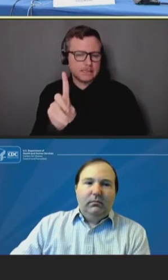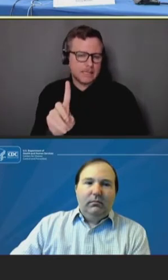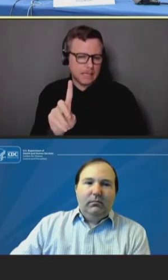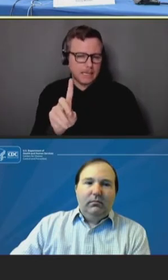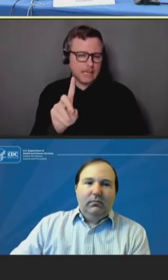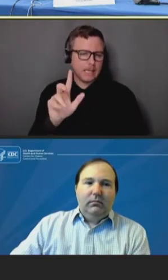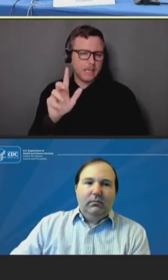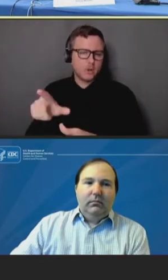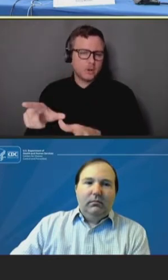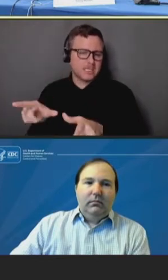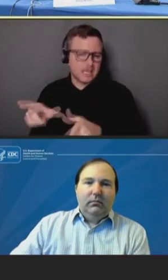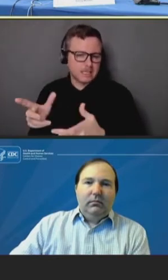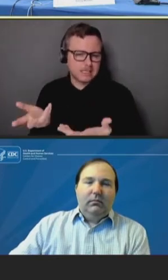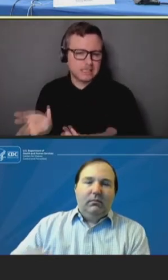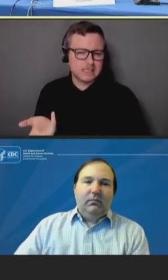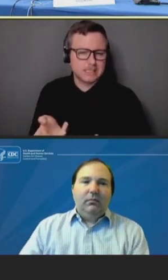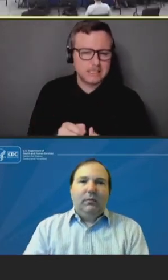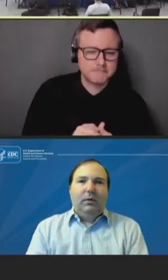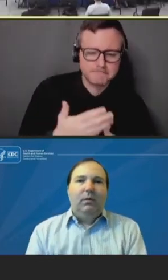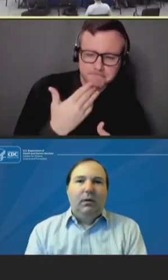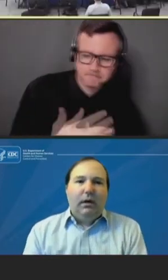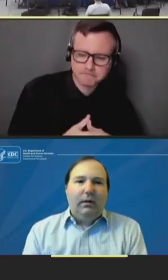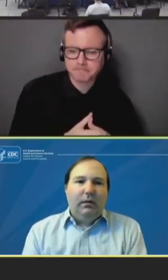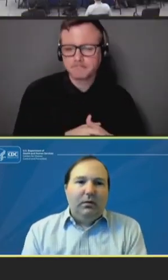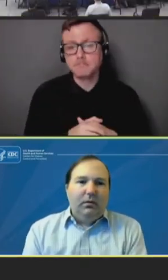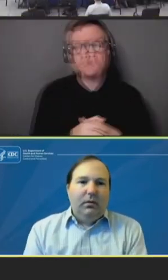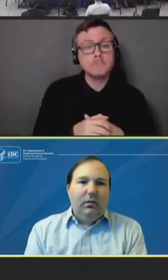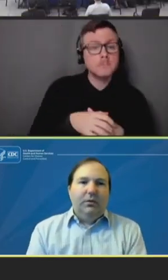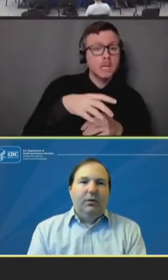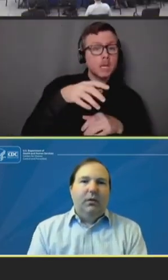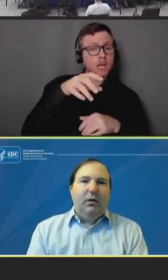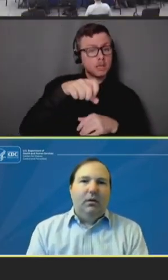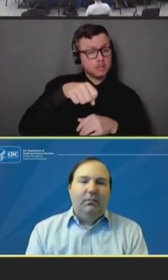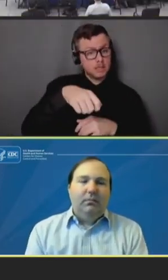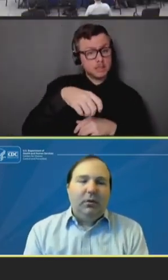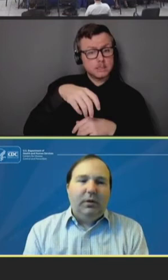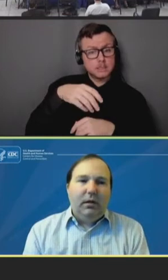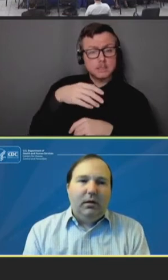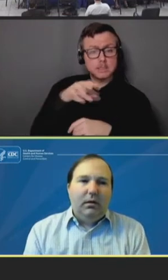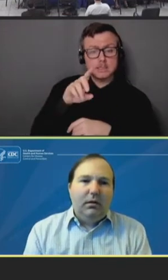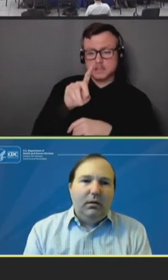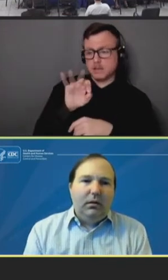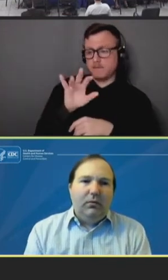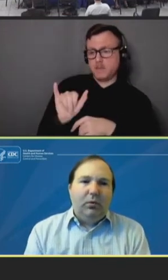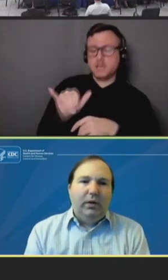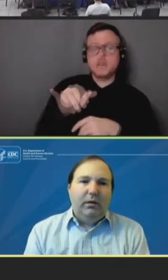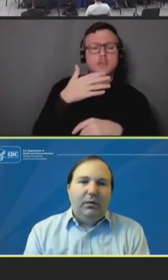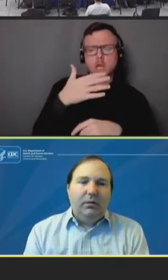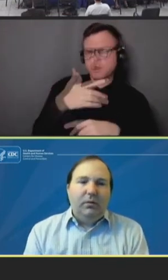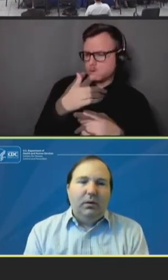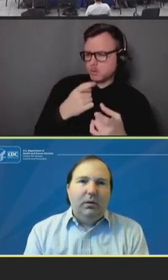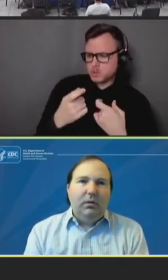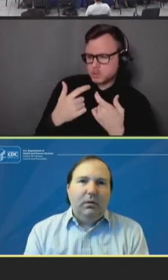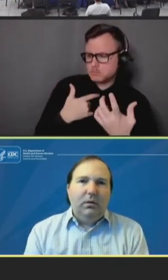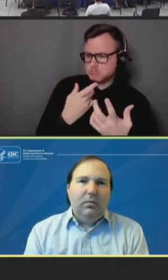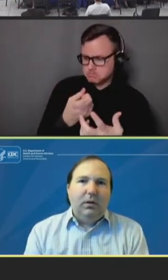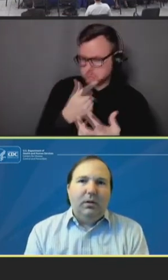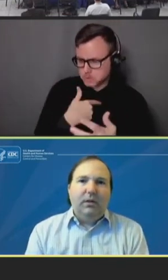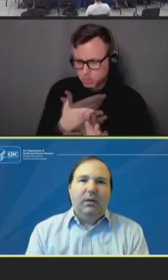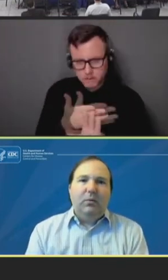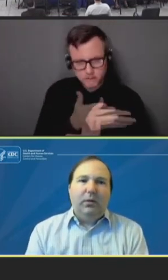Jonathan Duffy: Thanks for the question. So, yeah, even prior to this monkeypox outbreak,